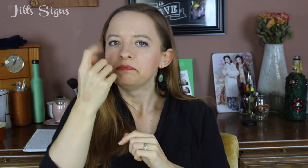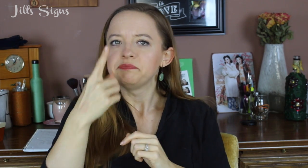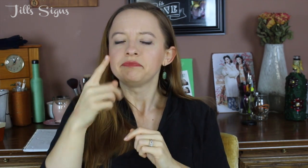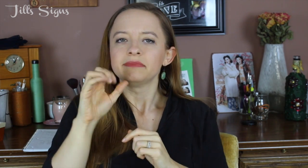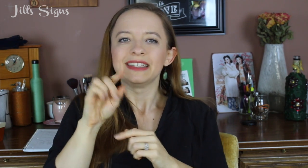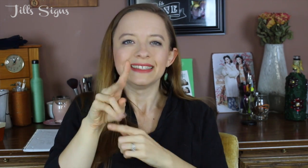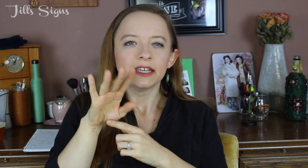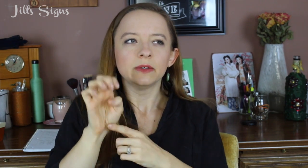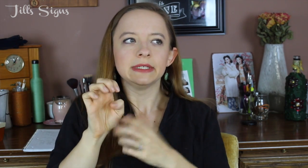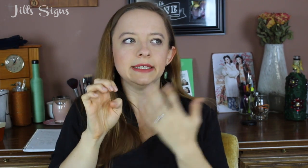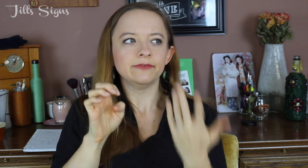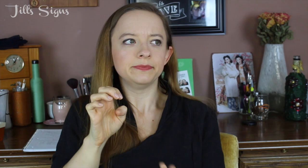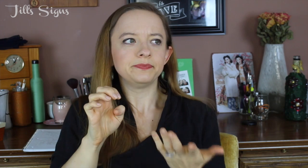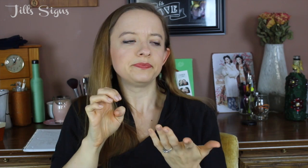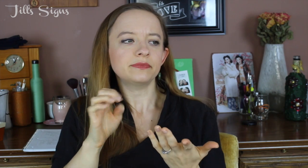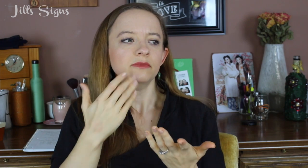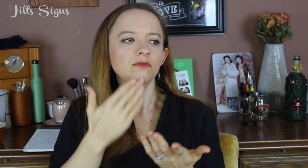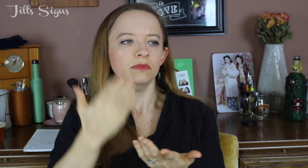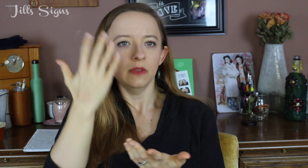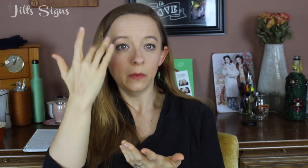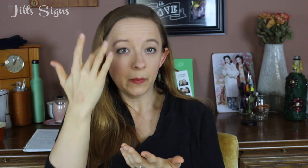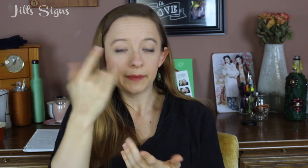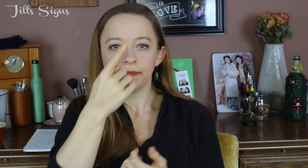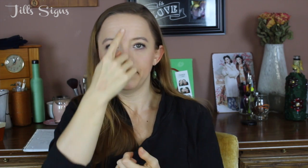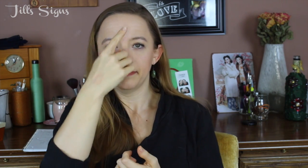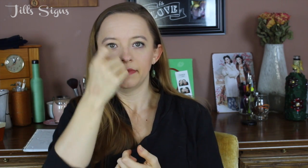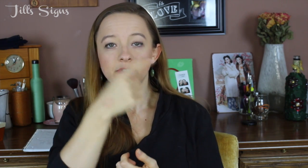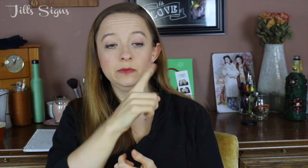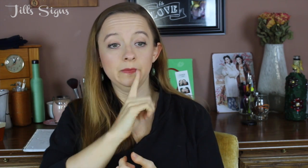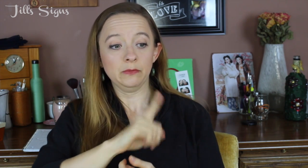But consecutive is good